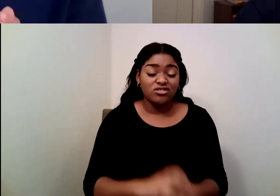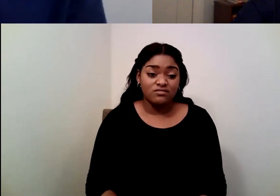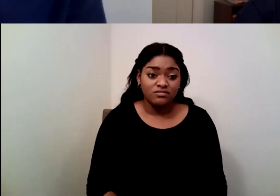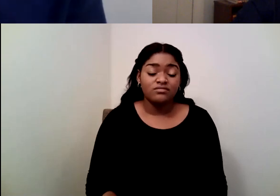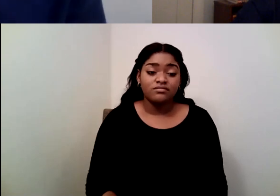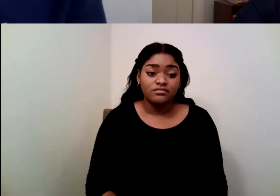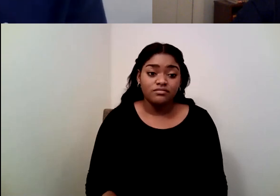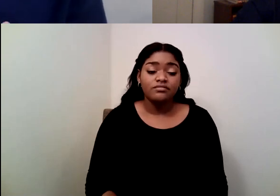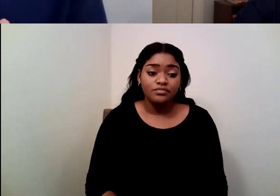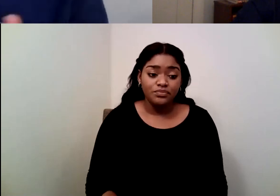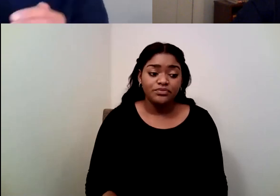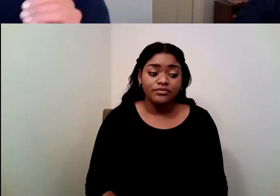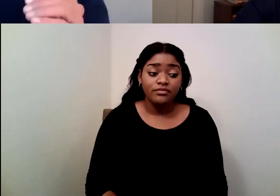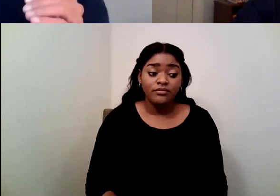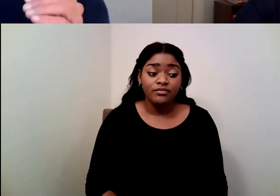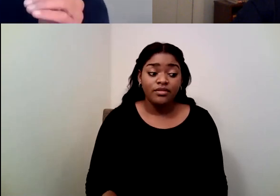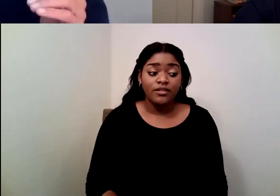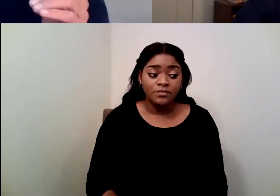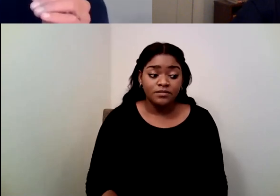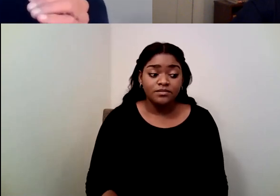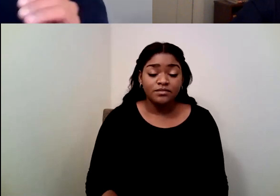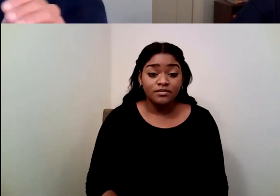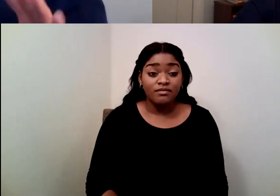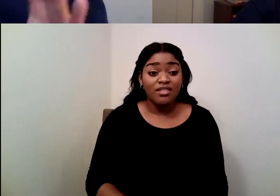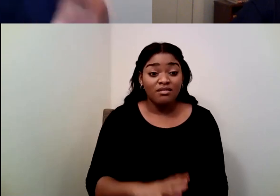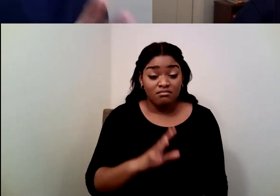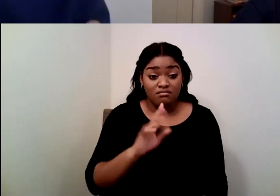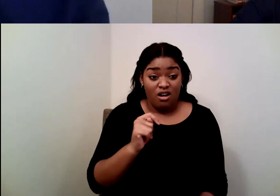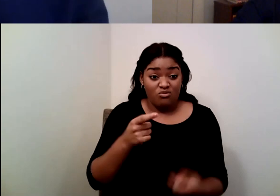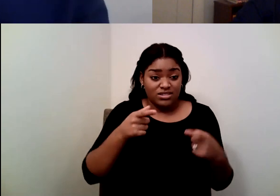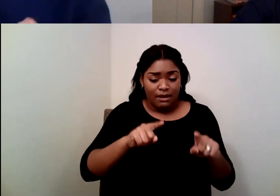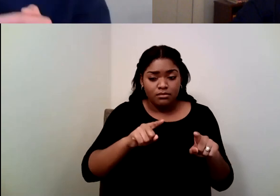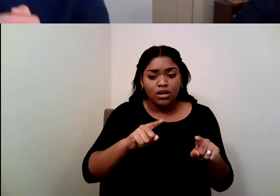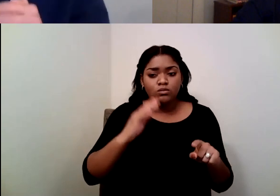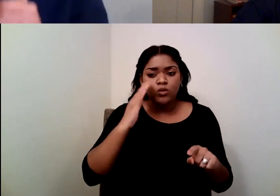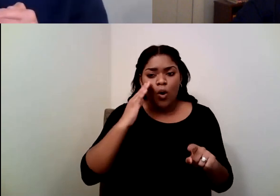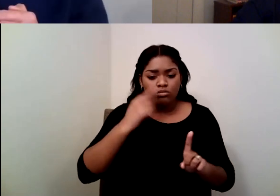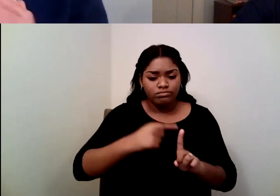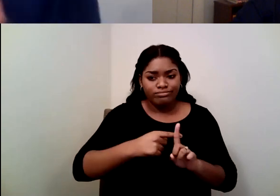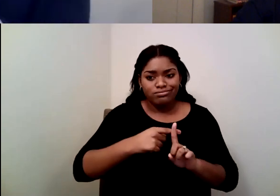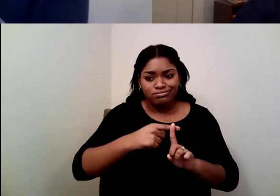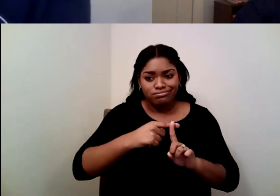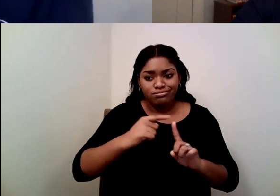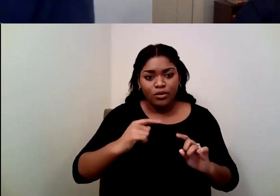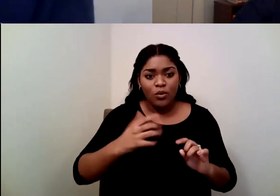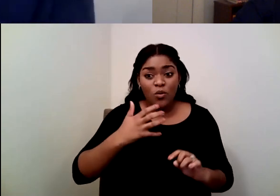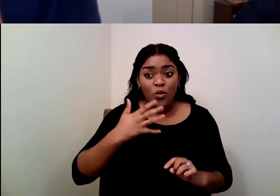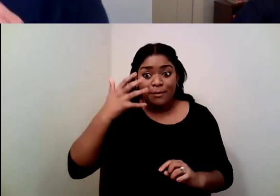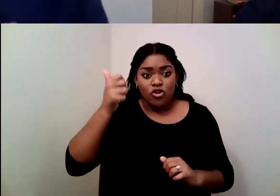But what is happening as the warming is occurring on mountainsides,